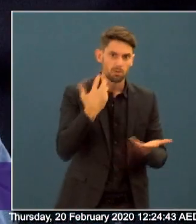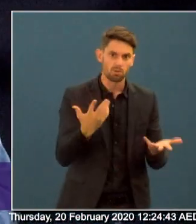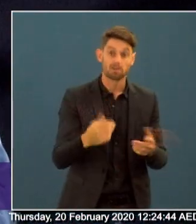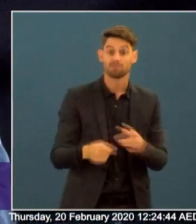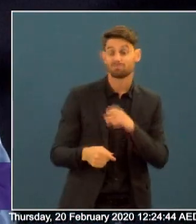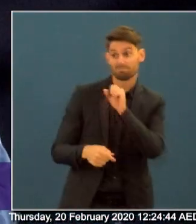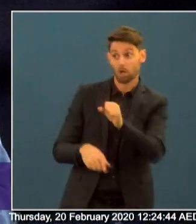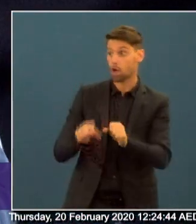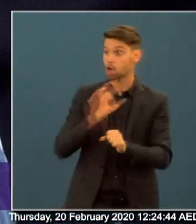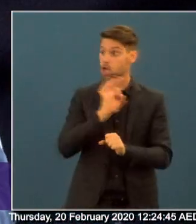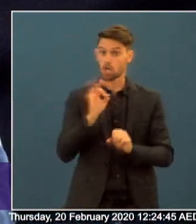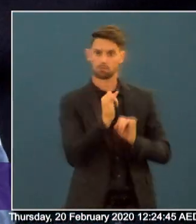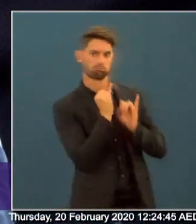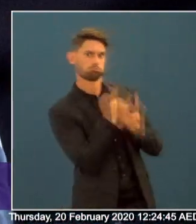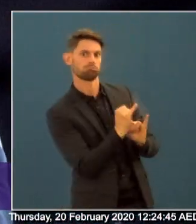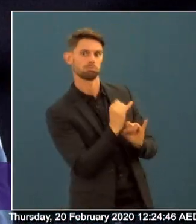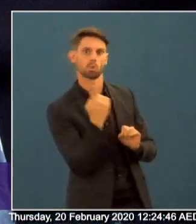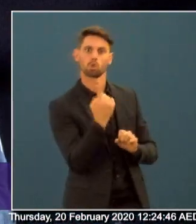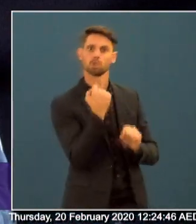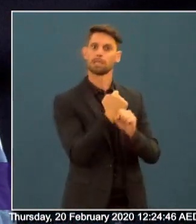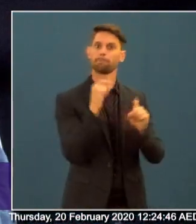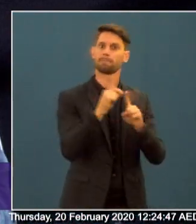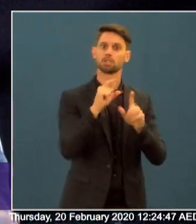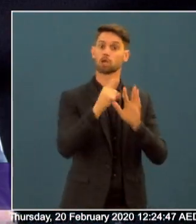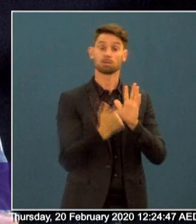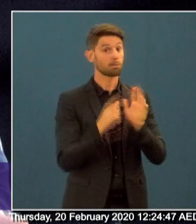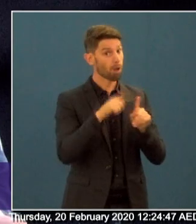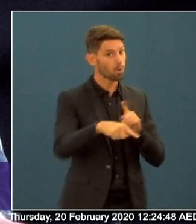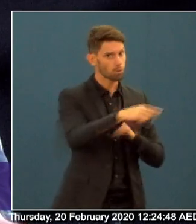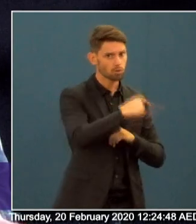And it's not the fault of the general practitioner. Many are striving to do a very good job and do very good jobs,